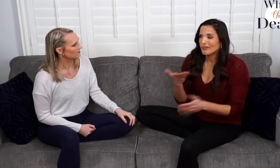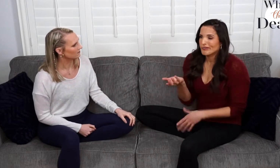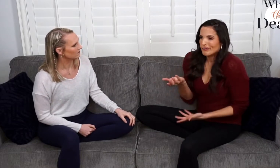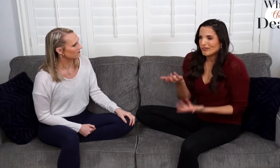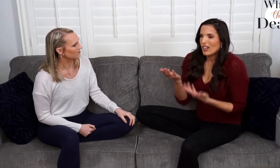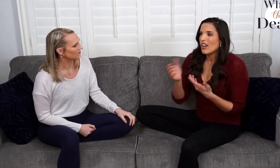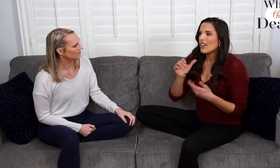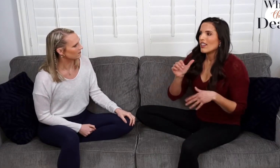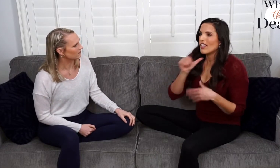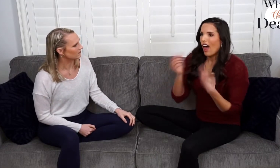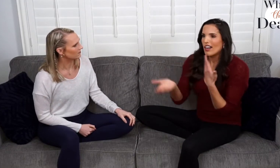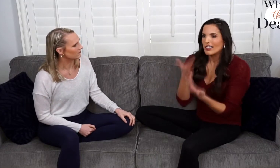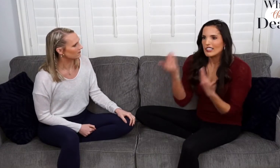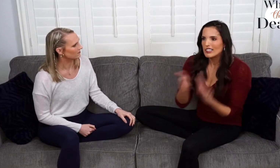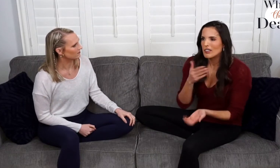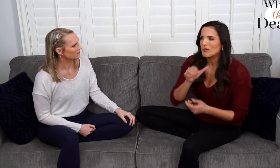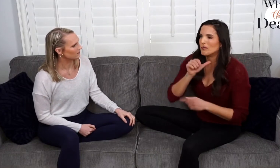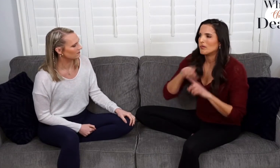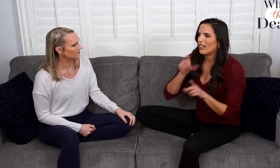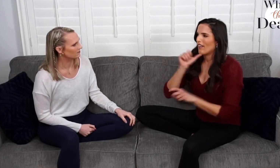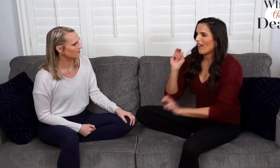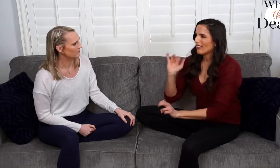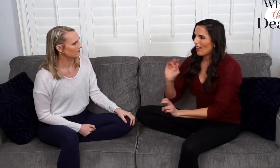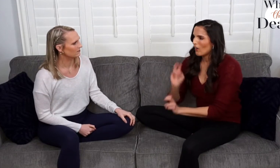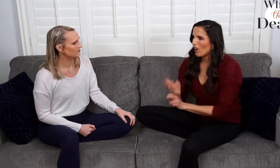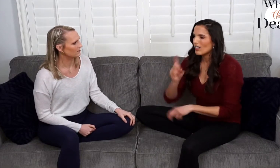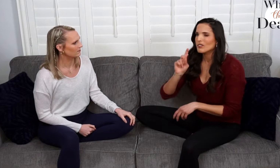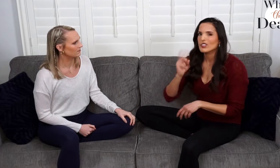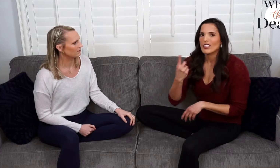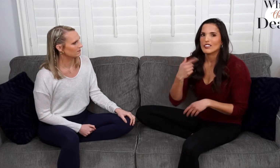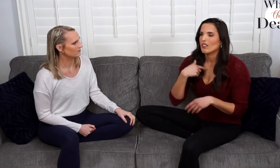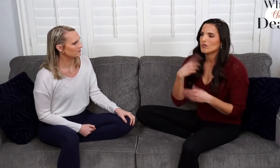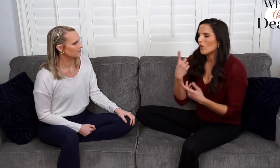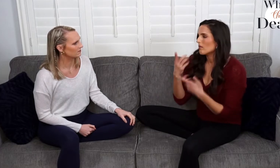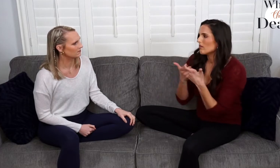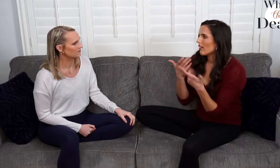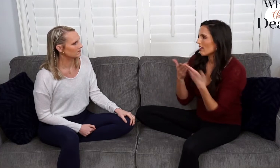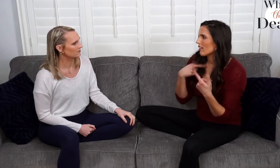was not easy but not hard. One of the biggest